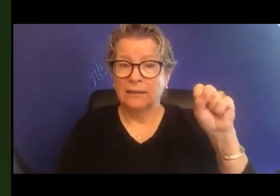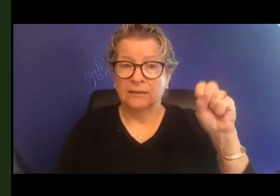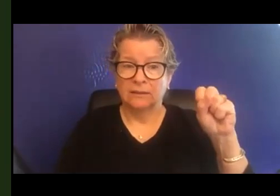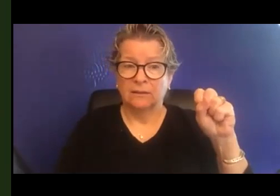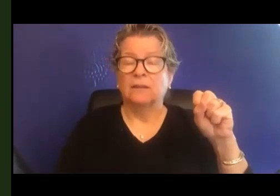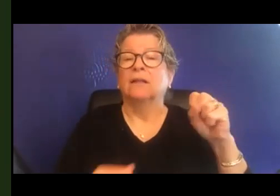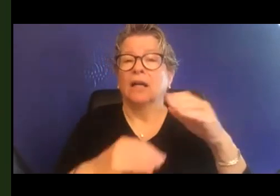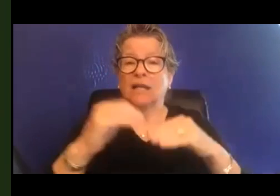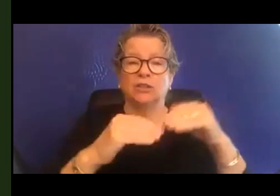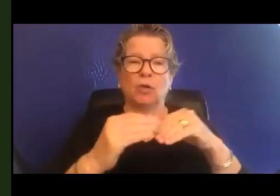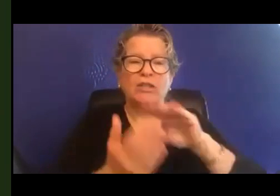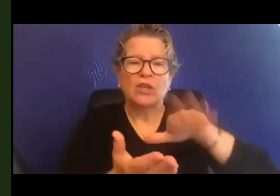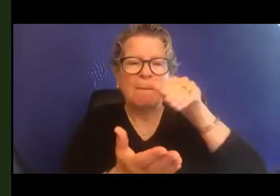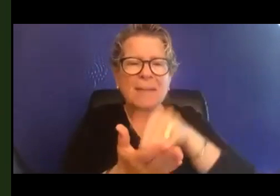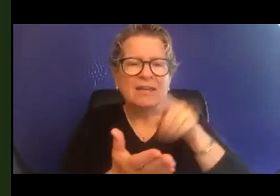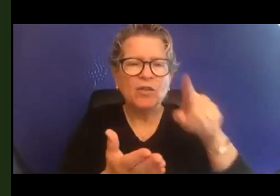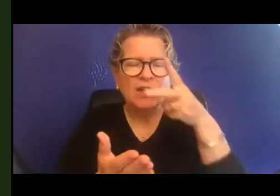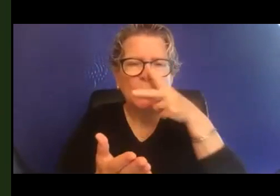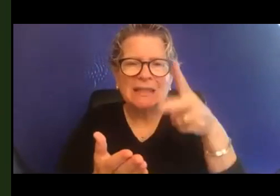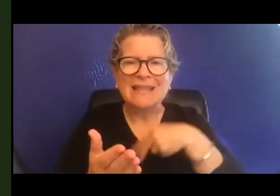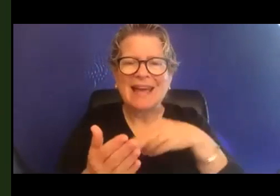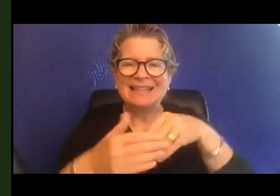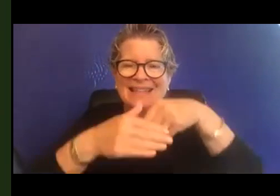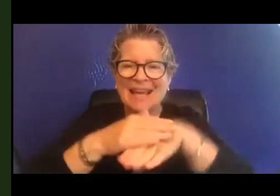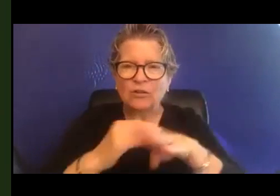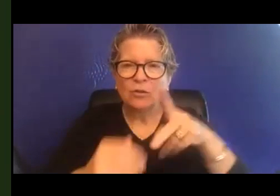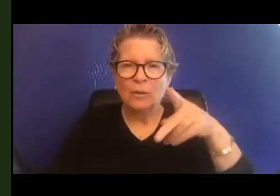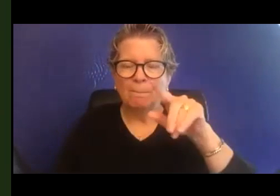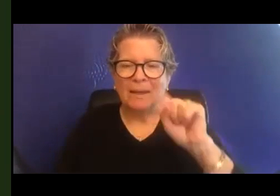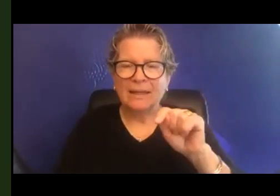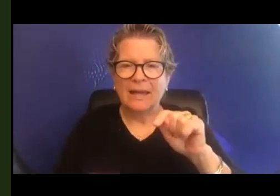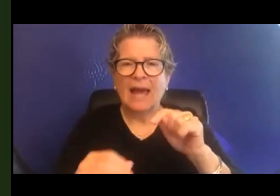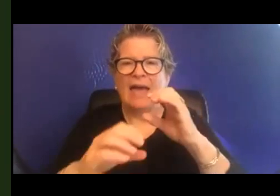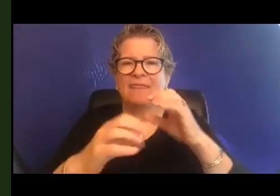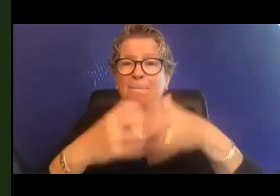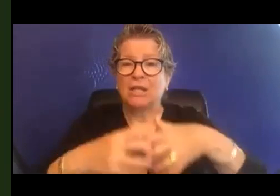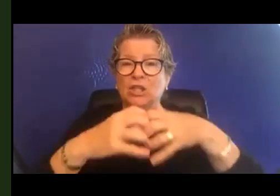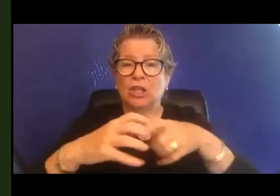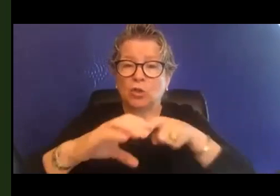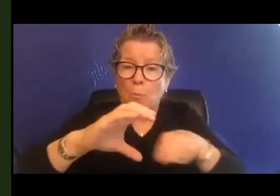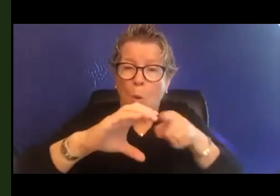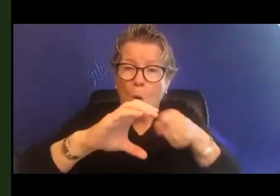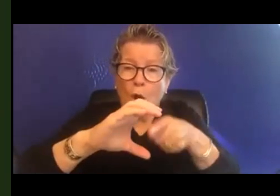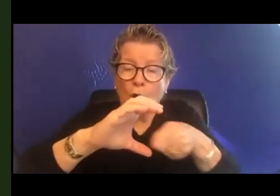In the center of the photograph is the entry pit. The tunnel boring machine is just beyond out in the soil